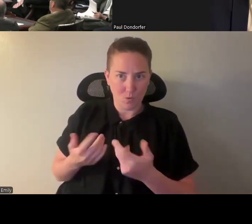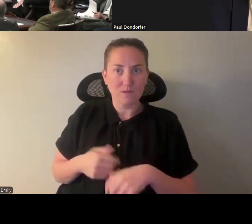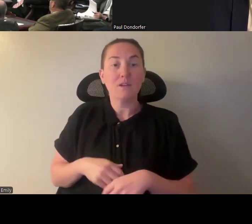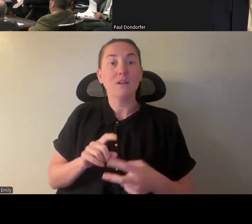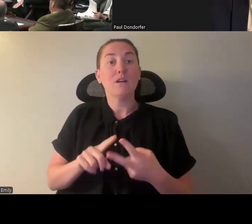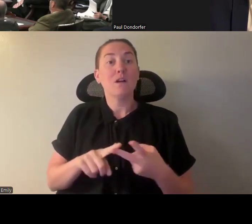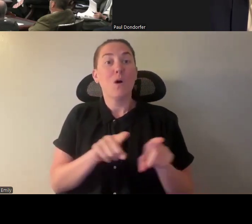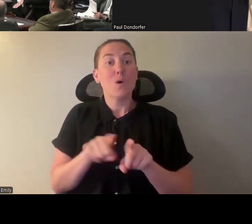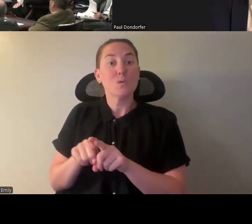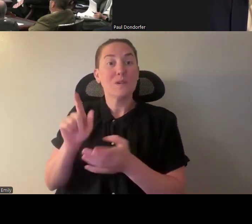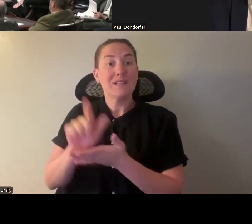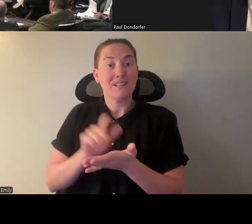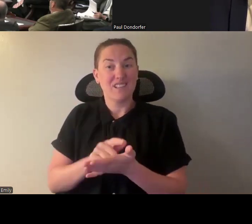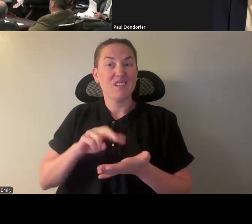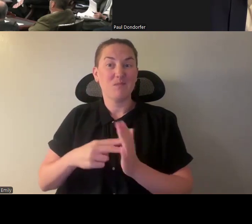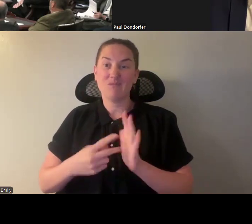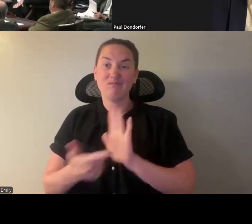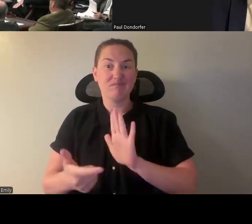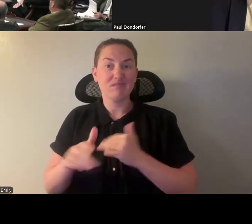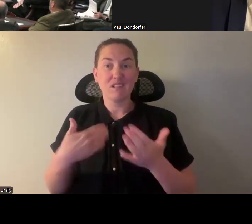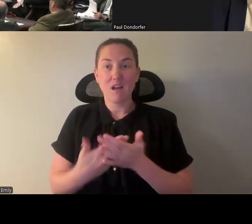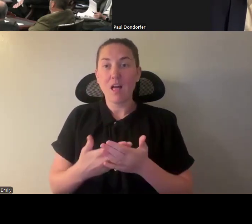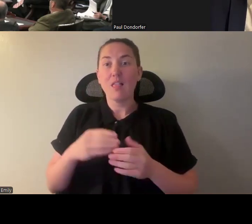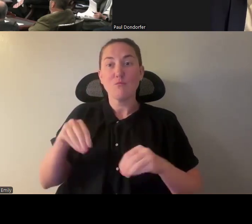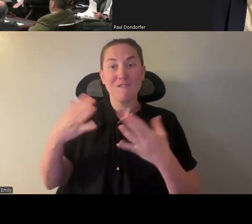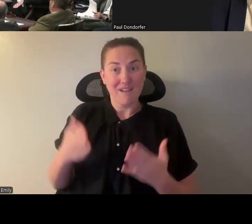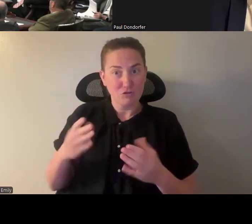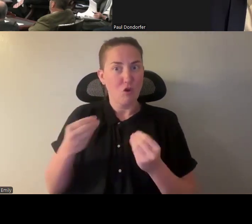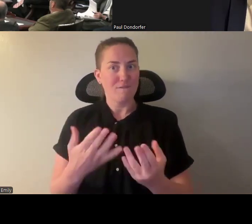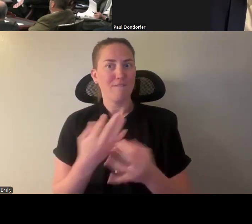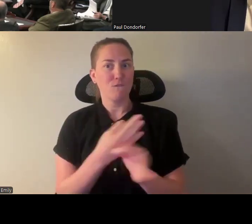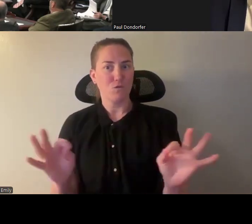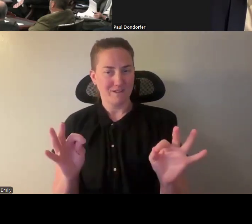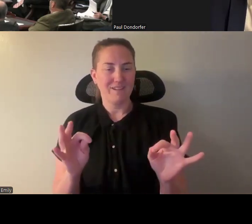under the law it prohibits our provider secures from offering free of charge any vital safety and